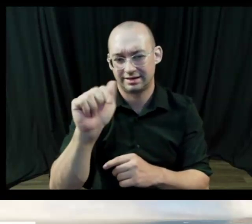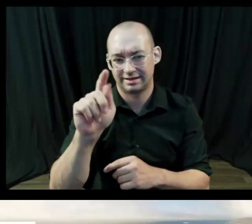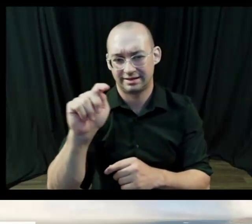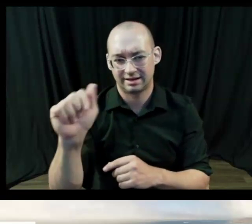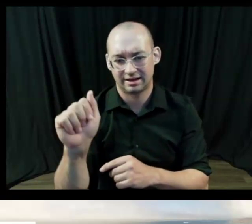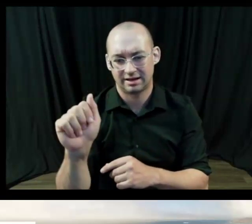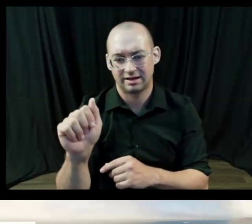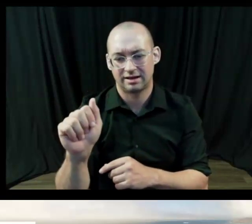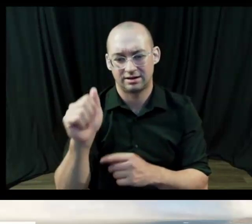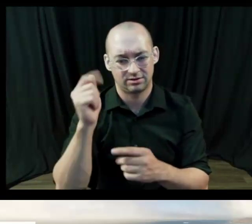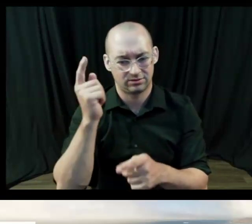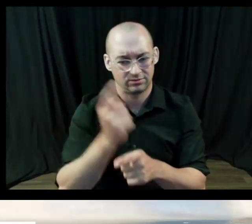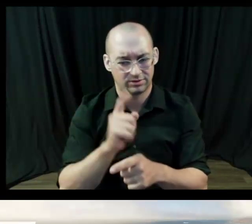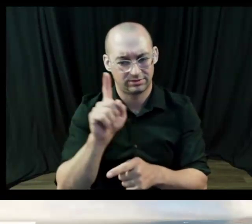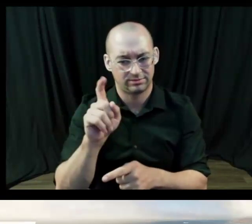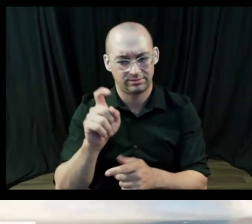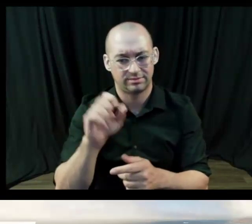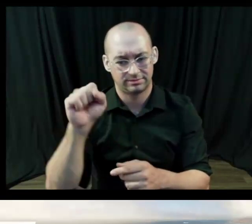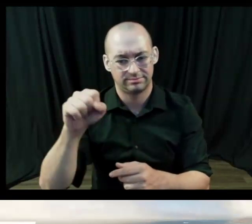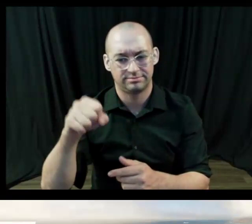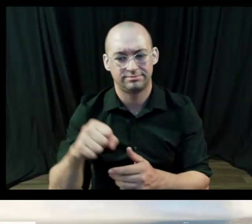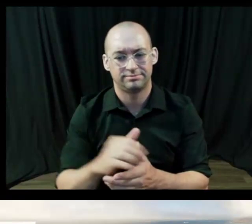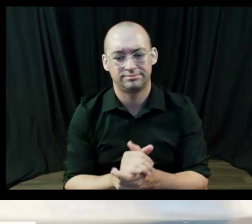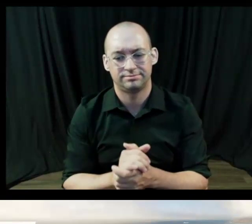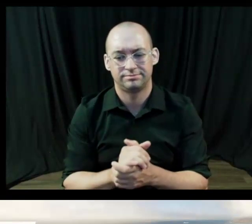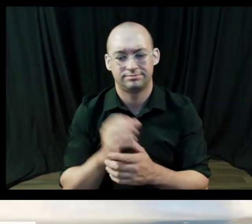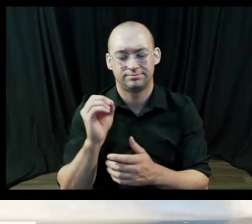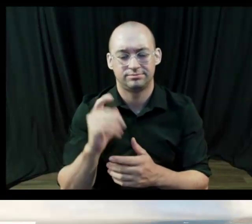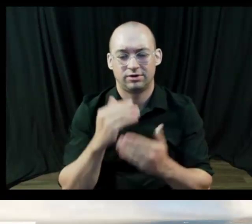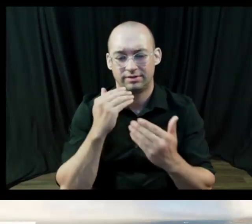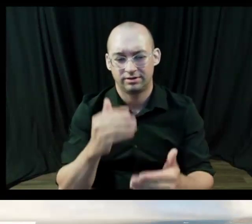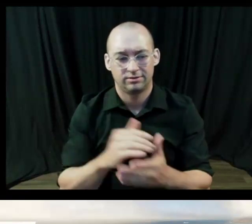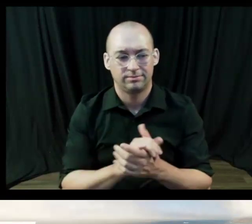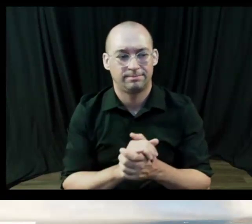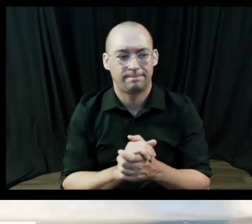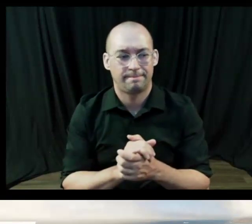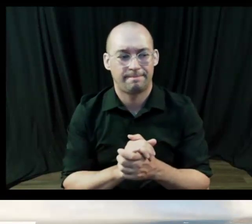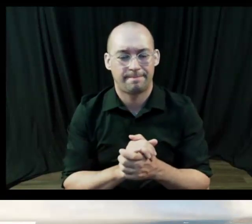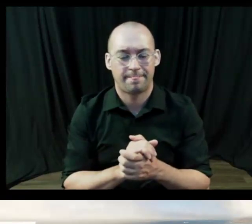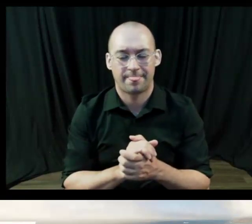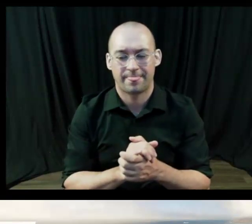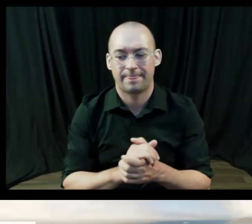correct? Yep. Okay, awesome. Thank you. And then... Hey Alex, can you explain the rationale